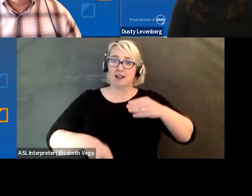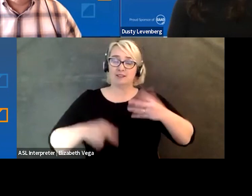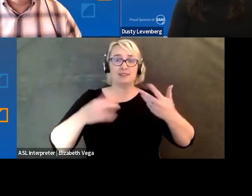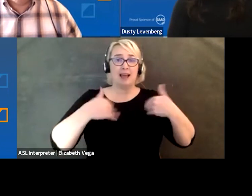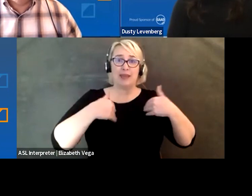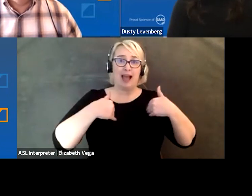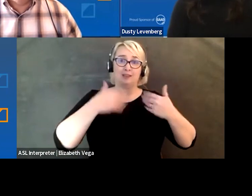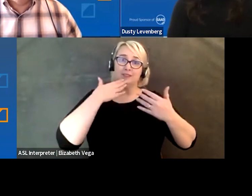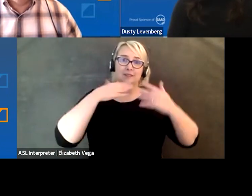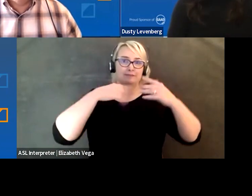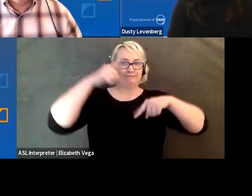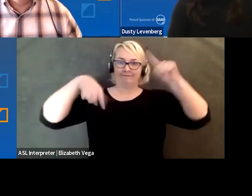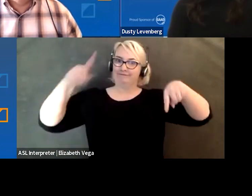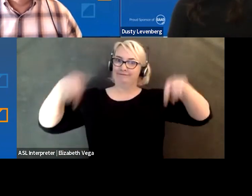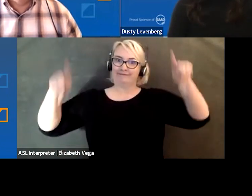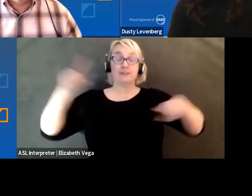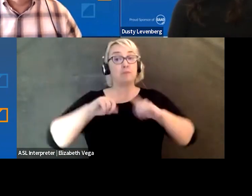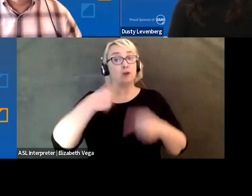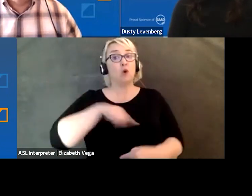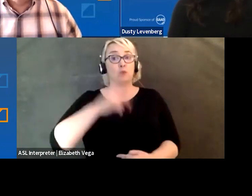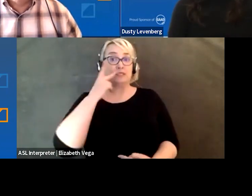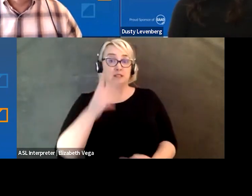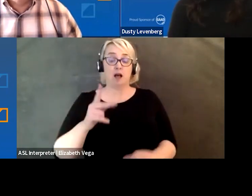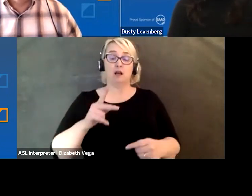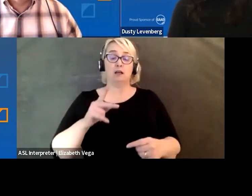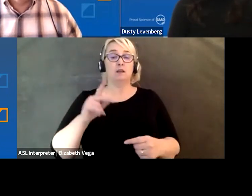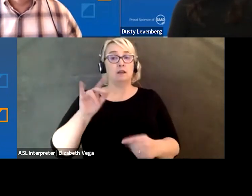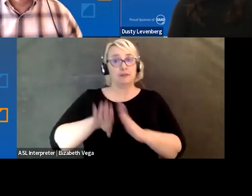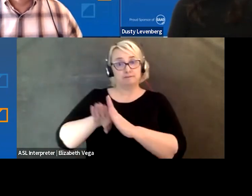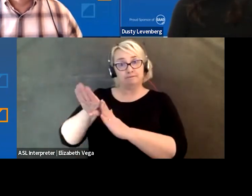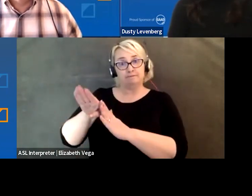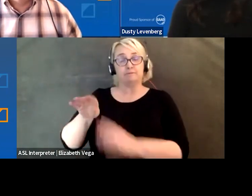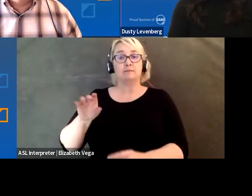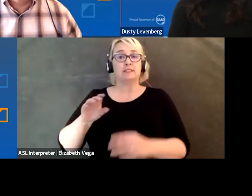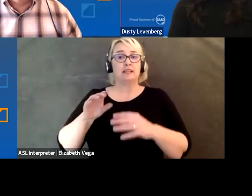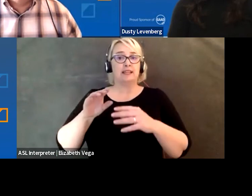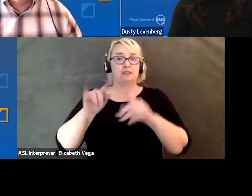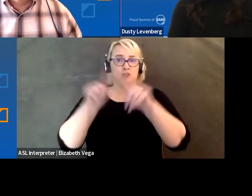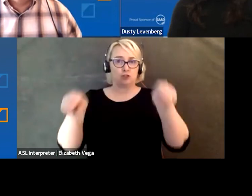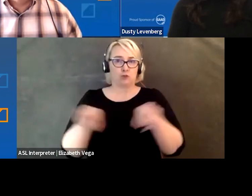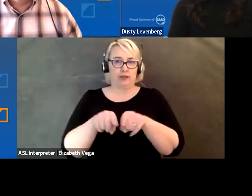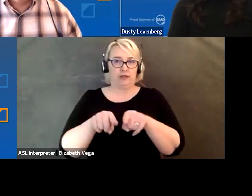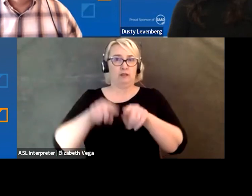But we saw the trend in the screen reader usability testing as improving. I guess that's the big take away.